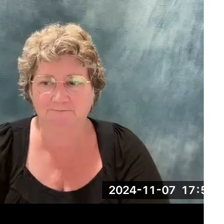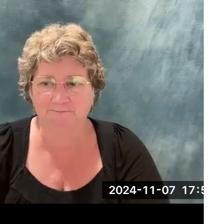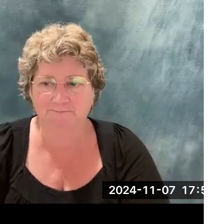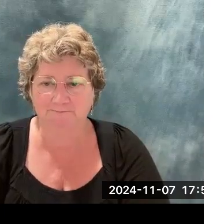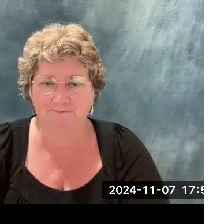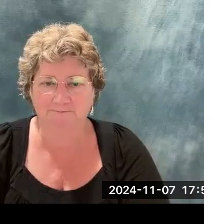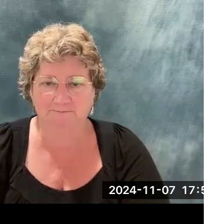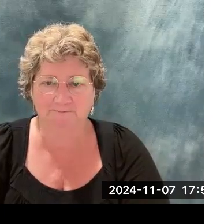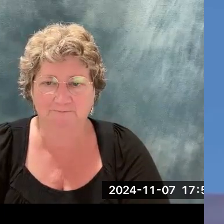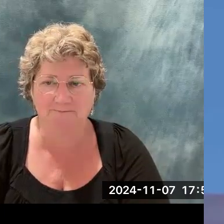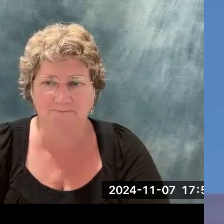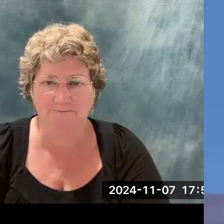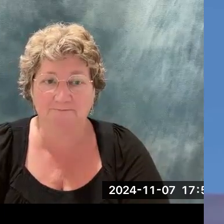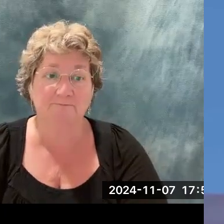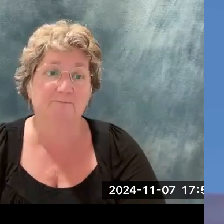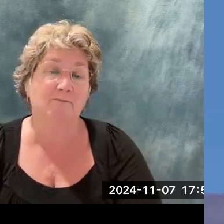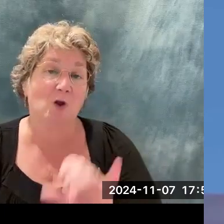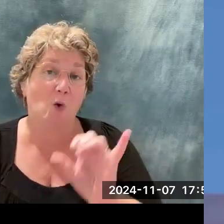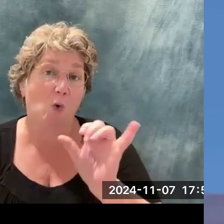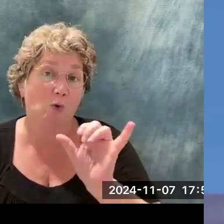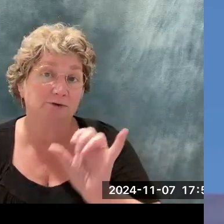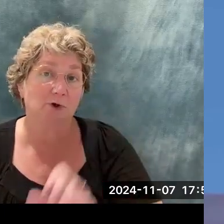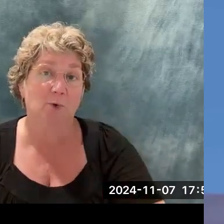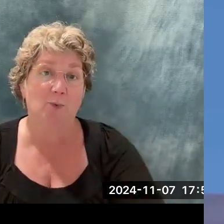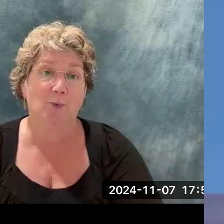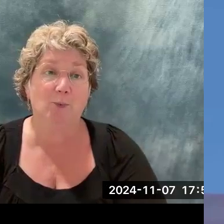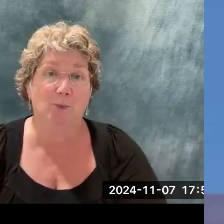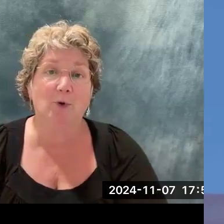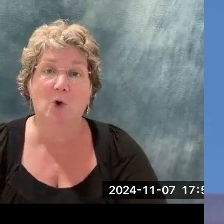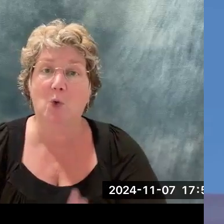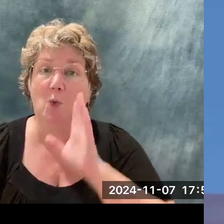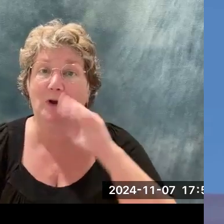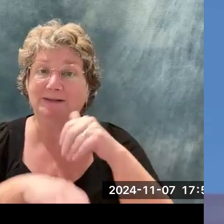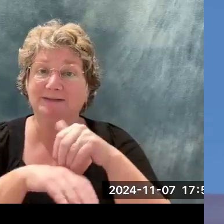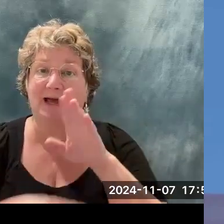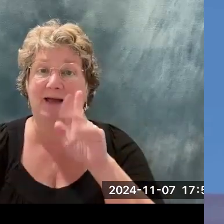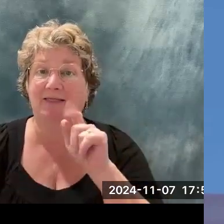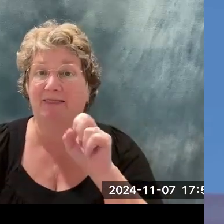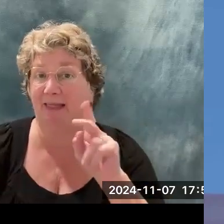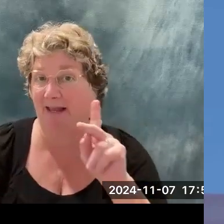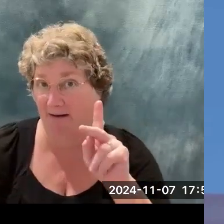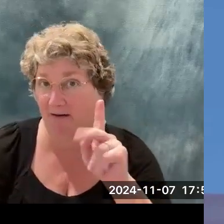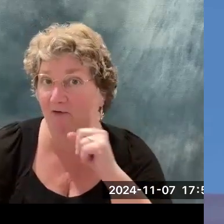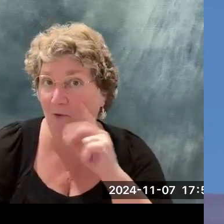We also are going to send a link of resources and different things,